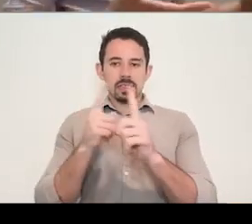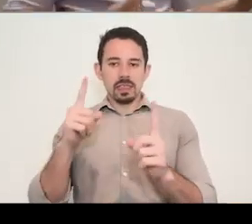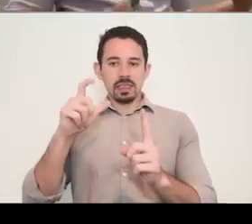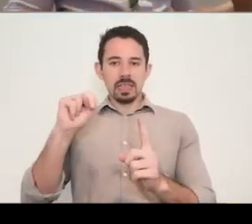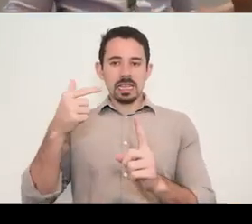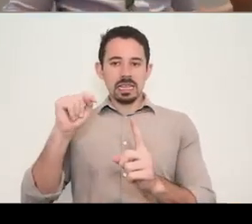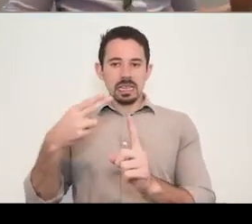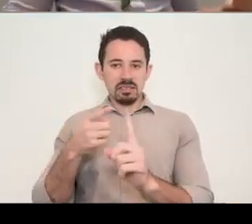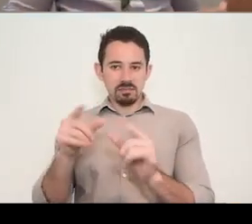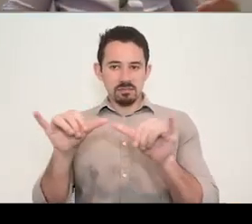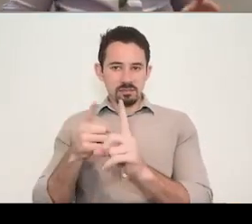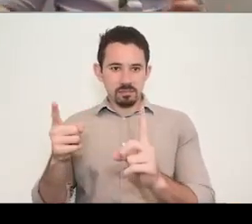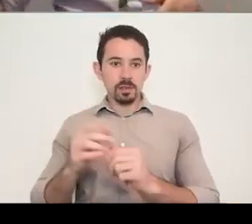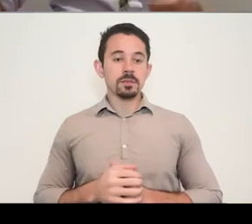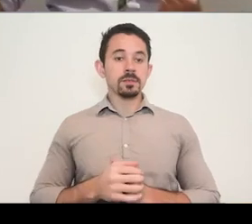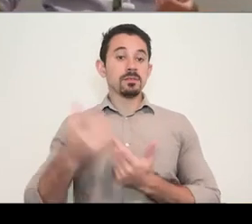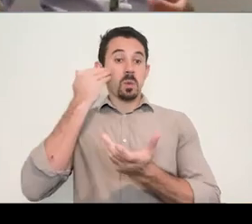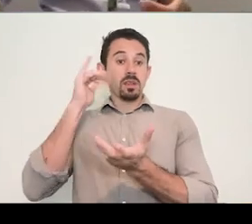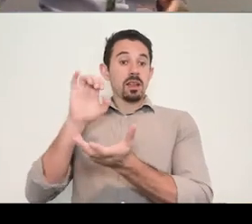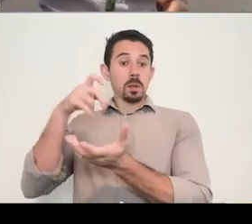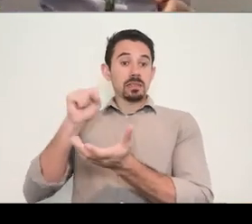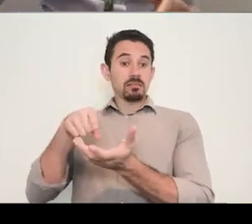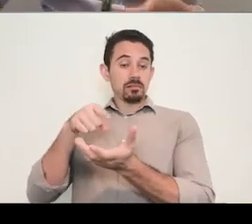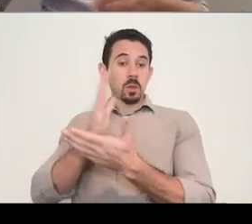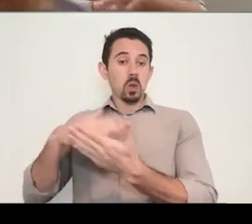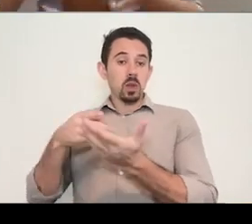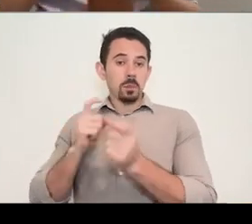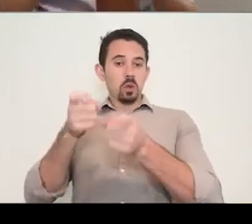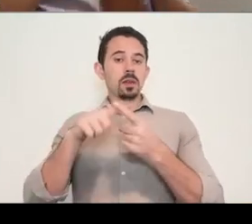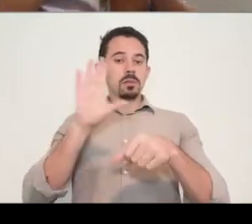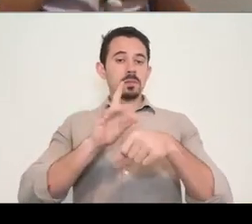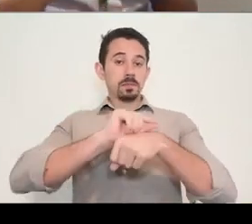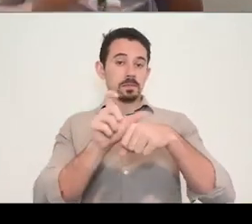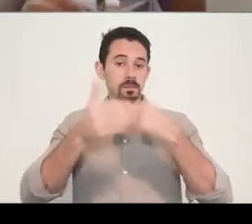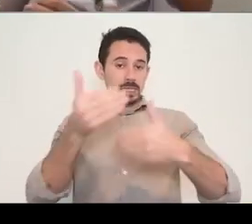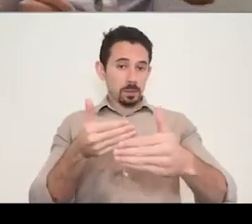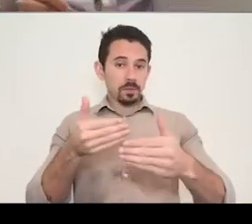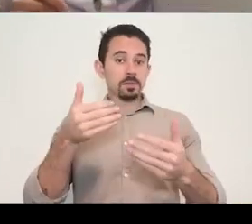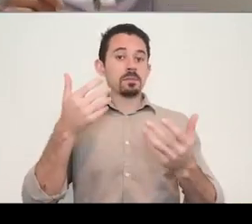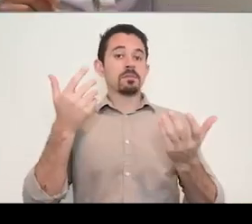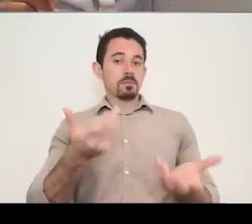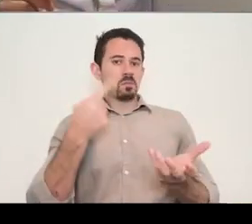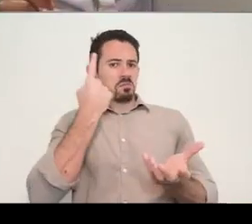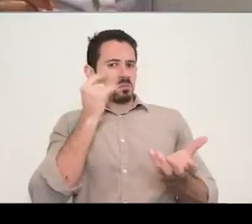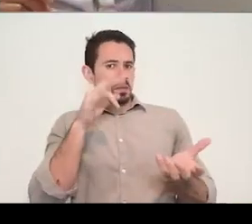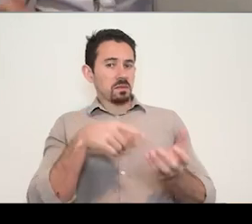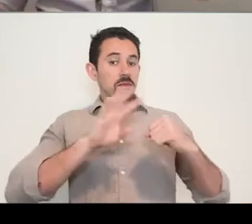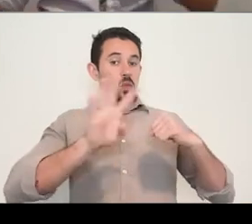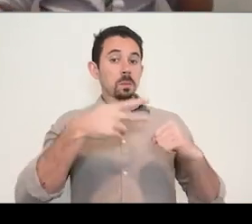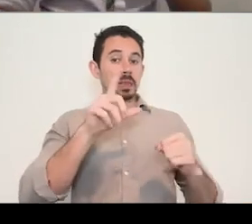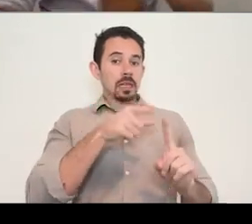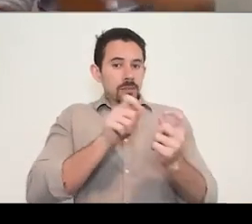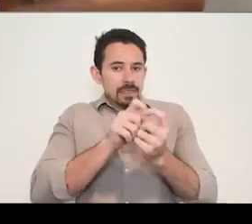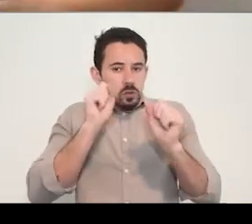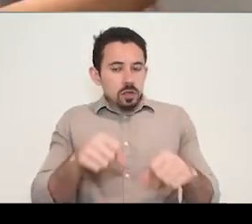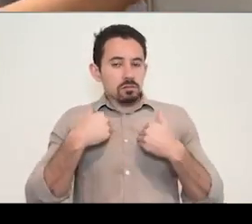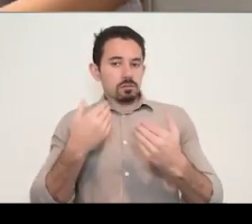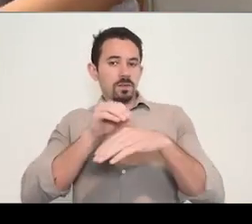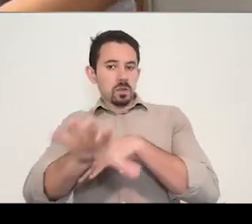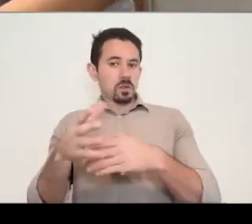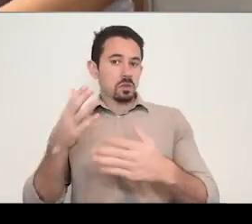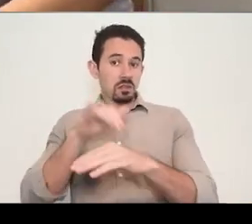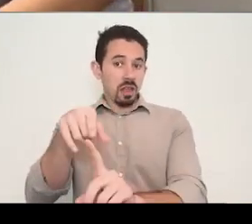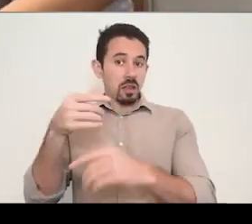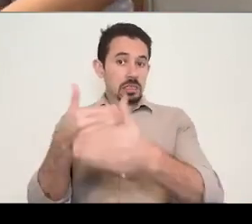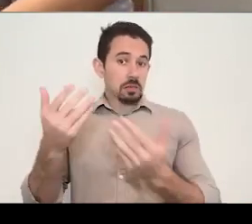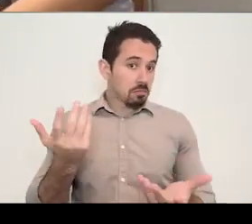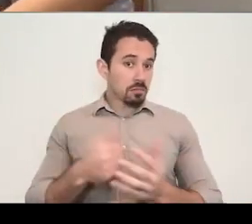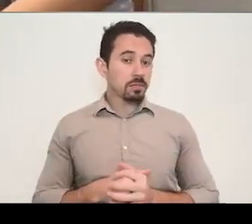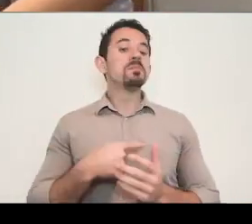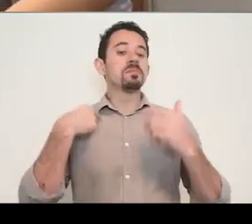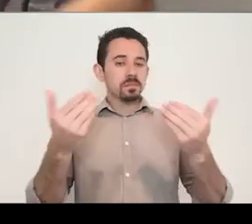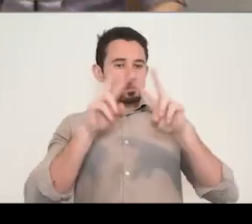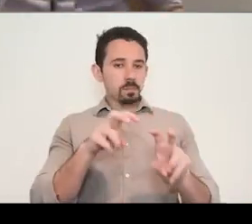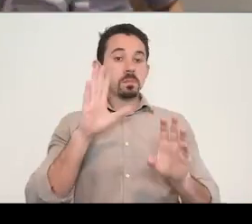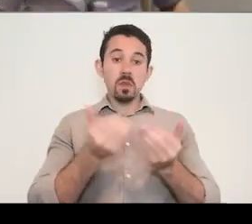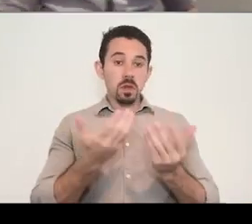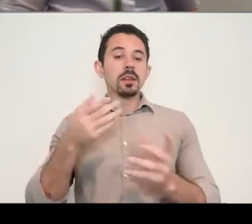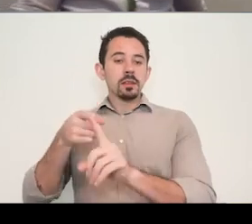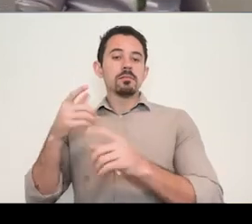have an influence. We examined this by performing different biofilm assays.